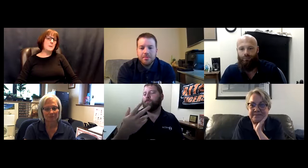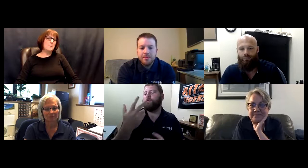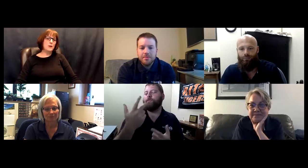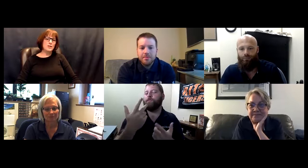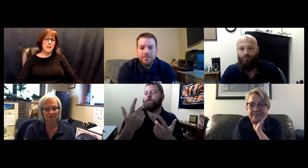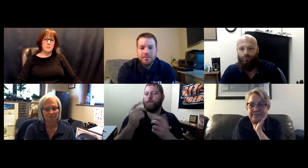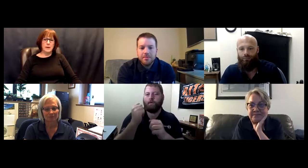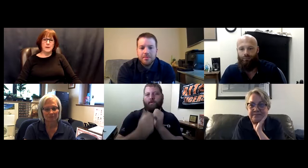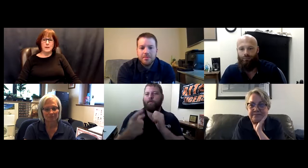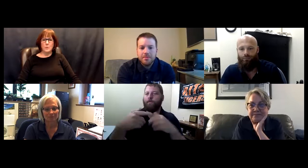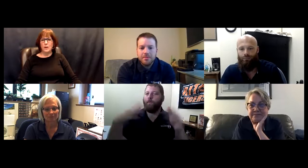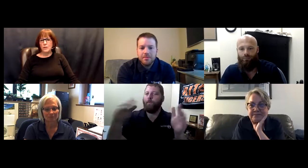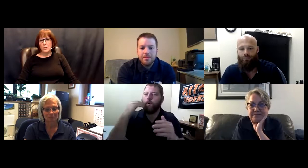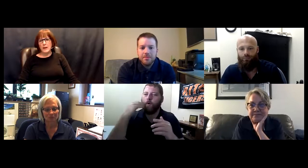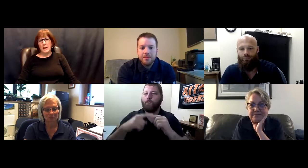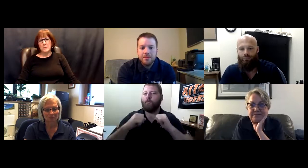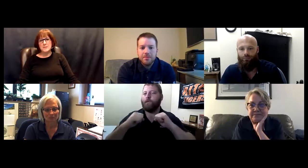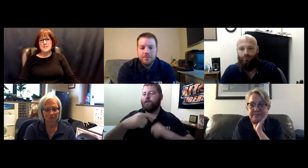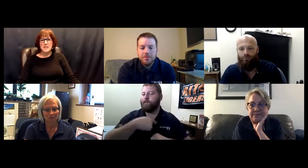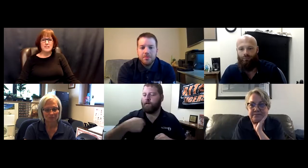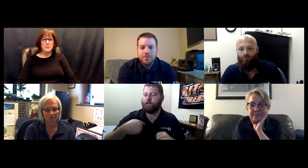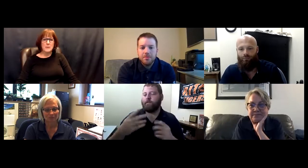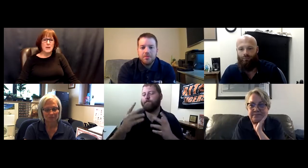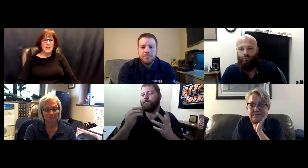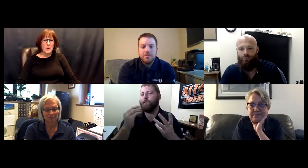March came about and we all know what happens everybody went home